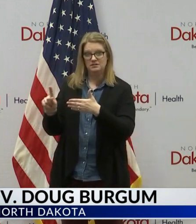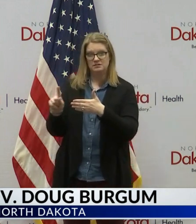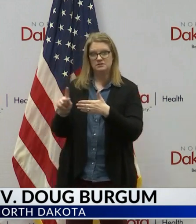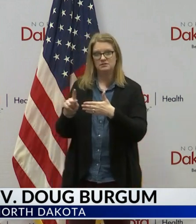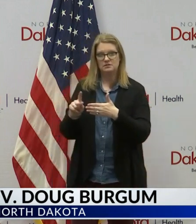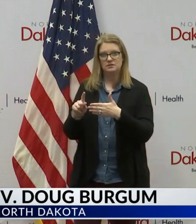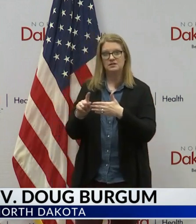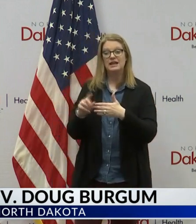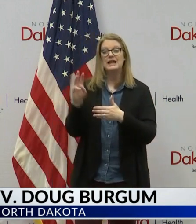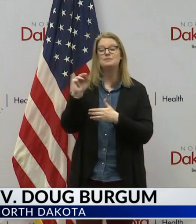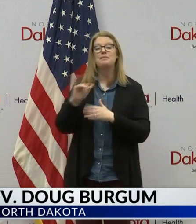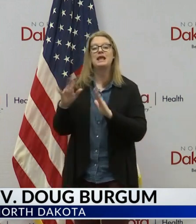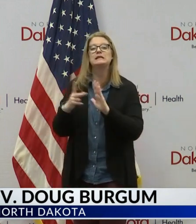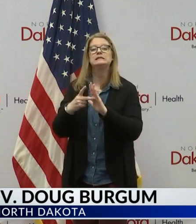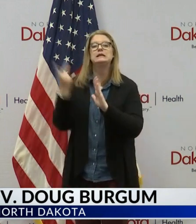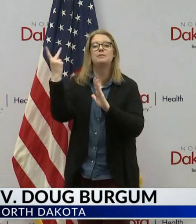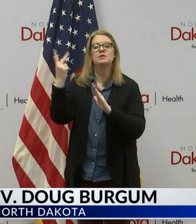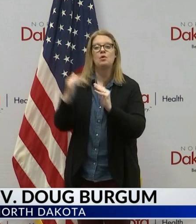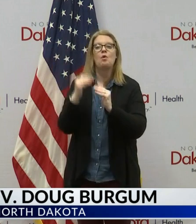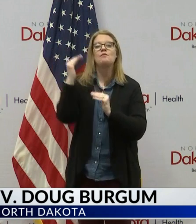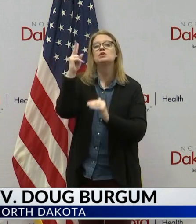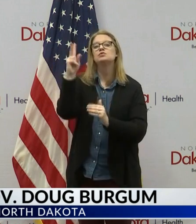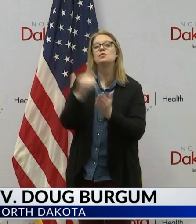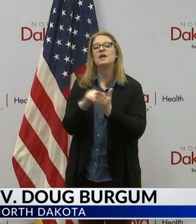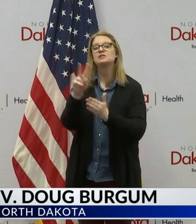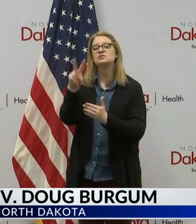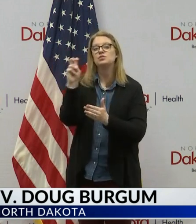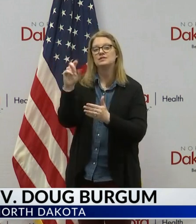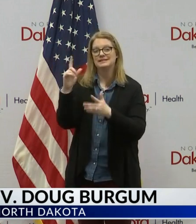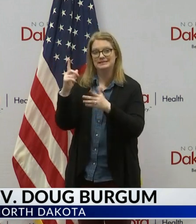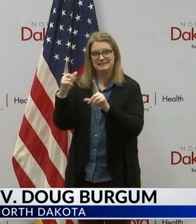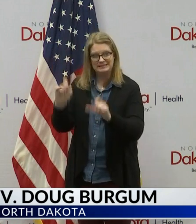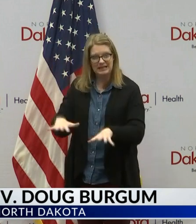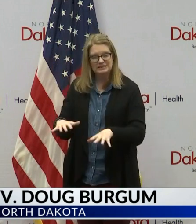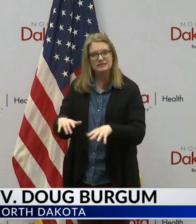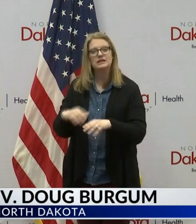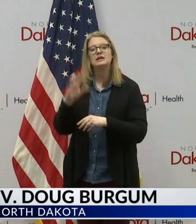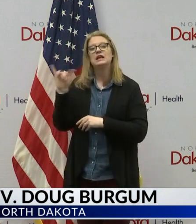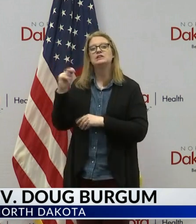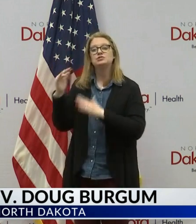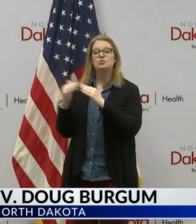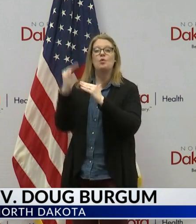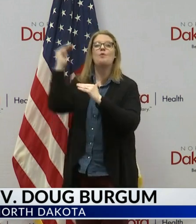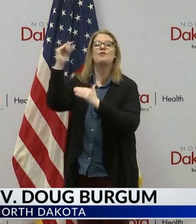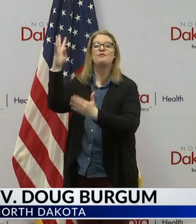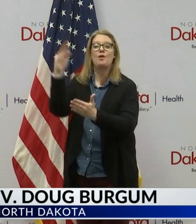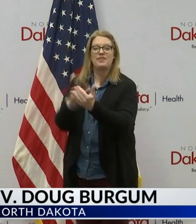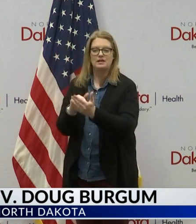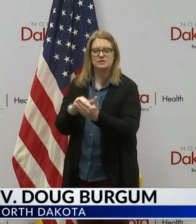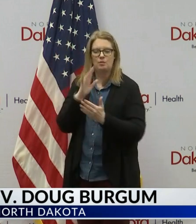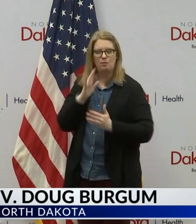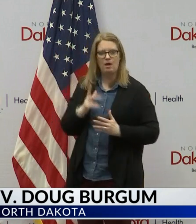ARE GOING TO GET TO 1100 TESTS HERE SHORTLY BY THE END OF THE WEEK. IT IS TO GET TO DOUBLE THAT.